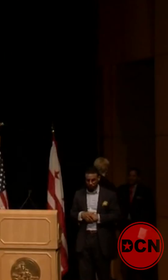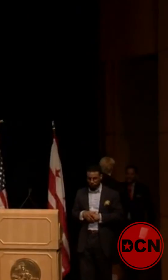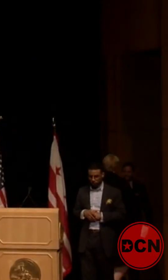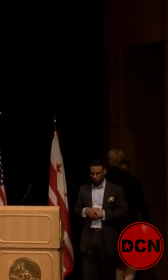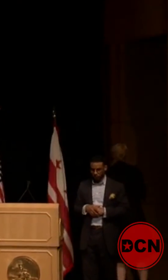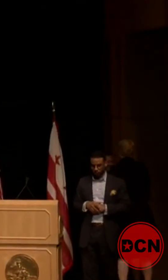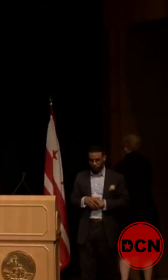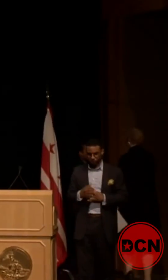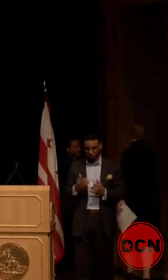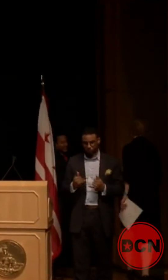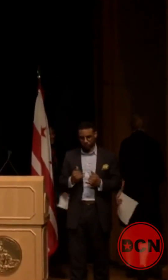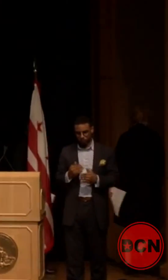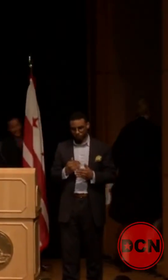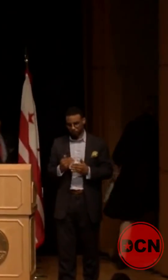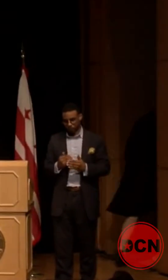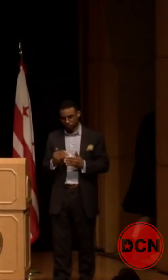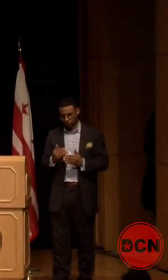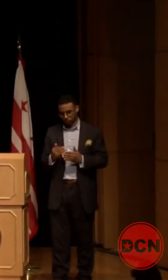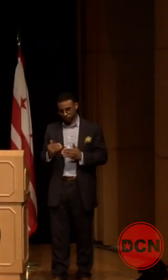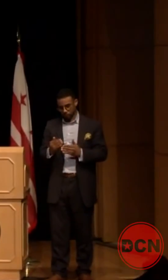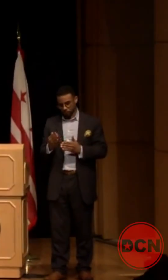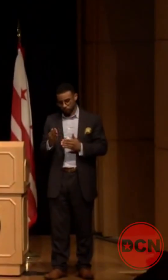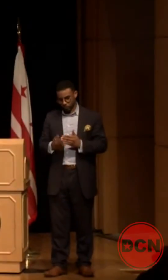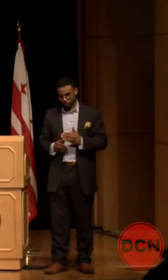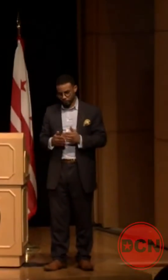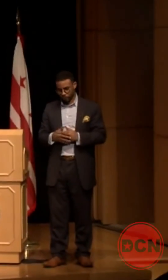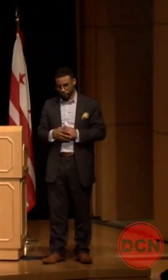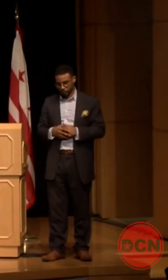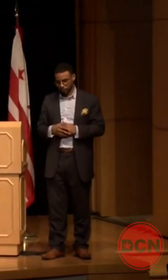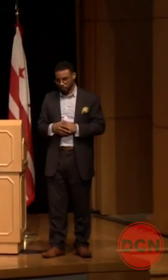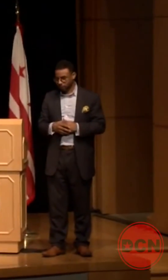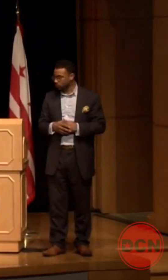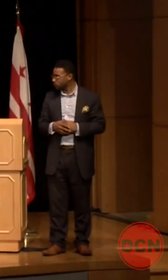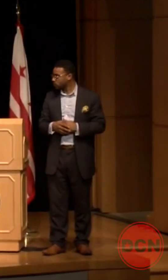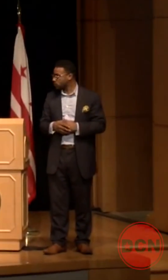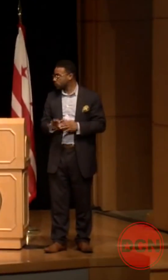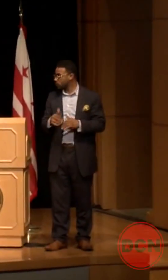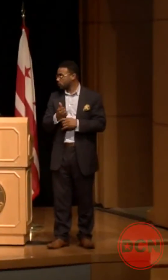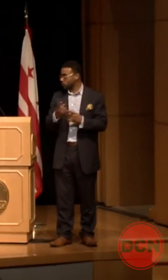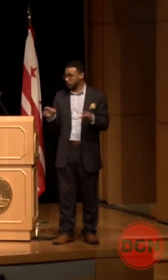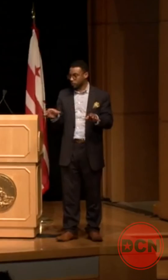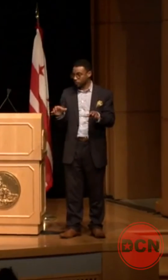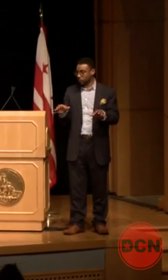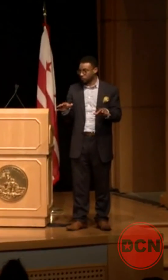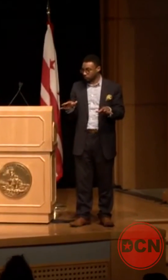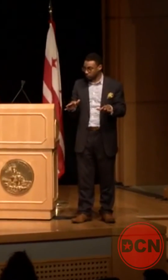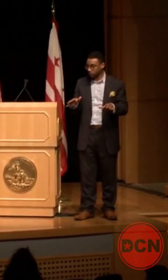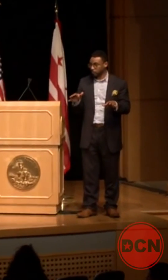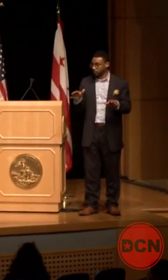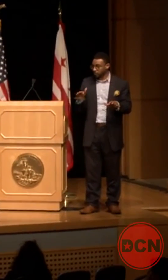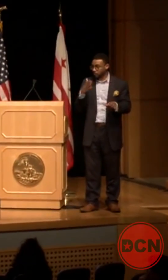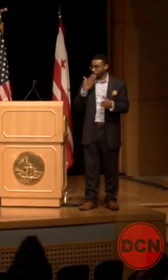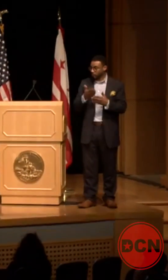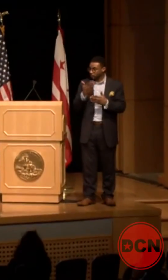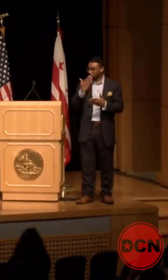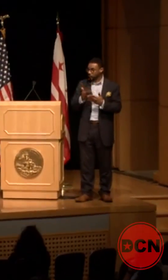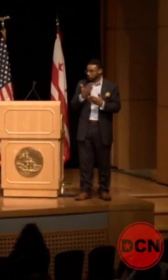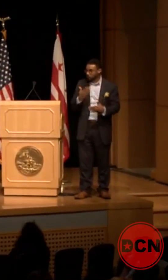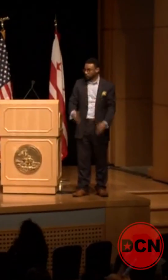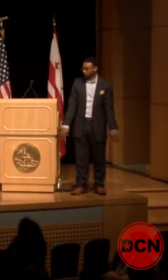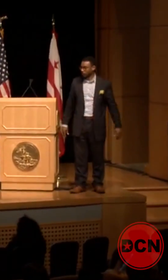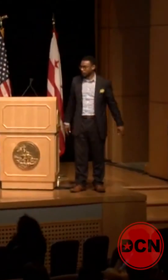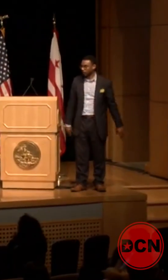HOW IS EVERYBODY DOING? GOOD, GOOD, GOOD.